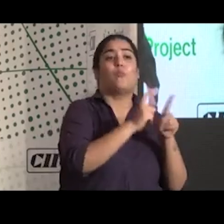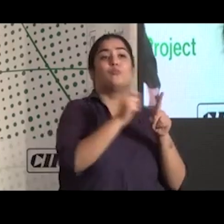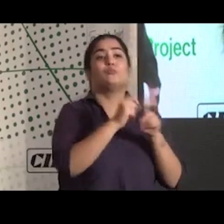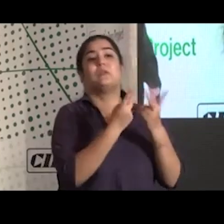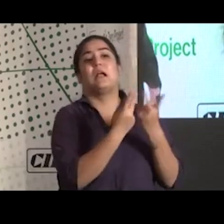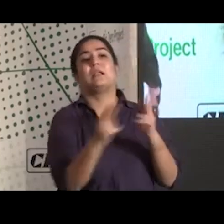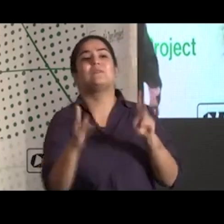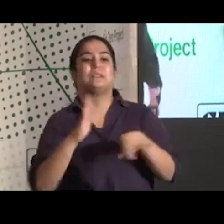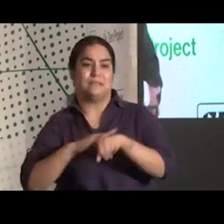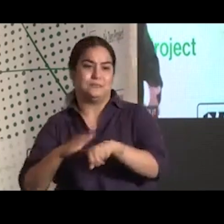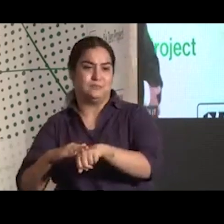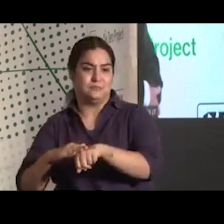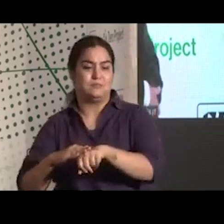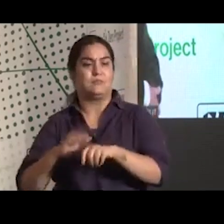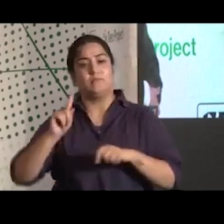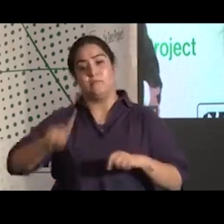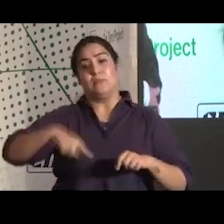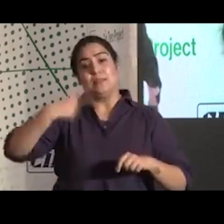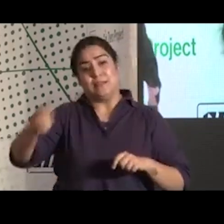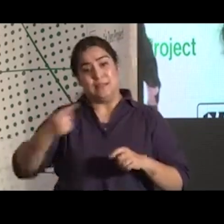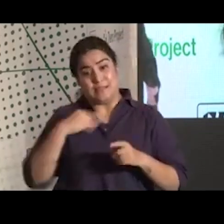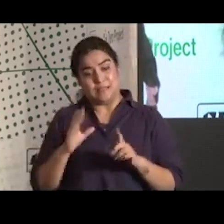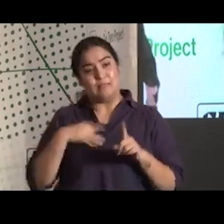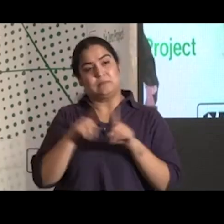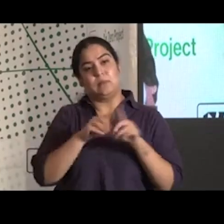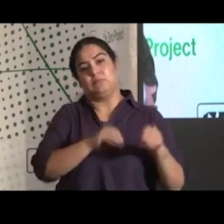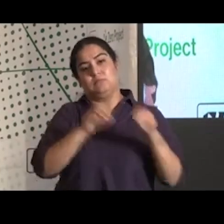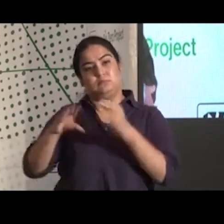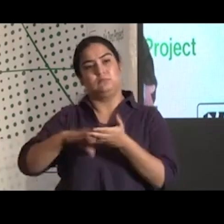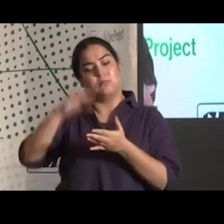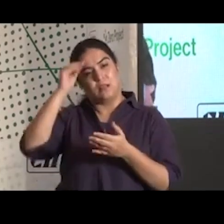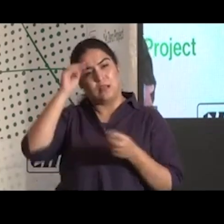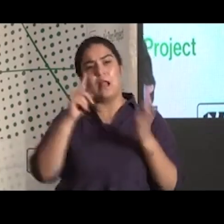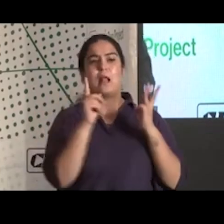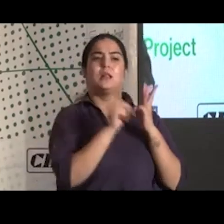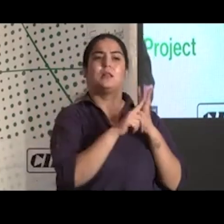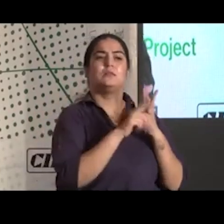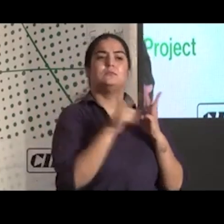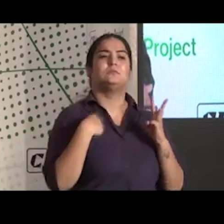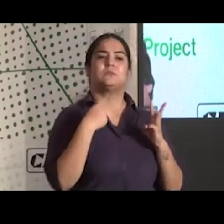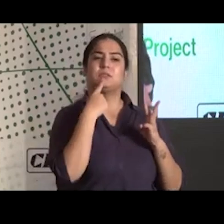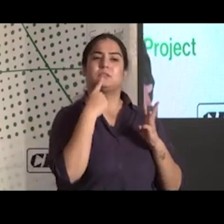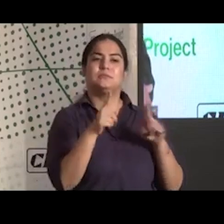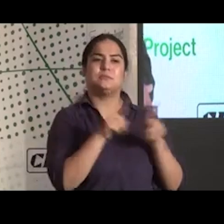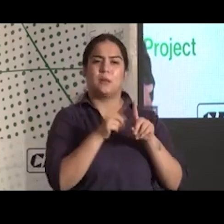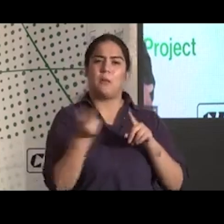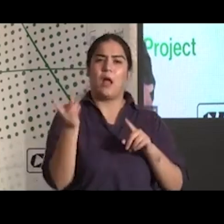That is been my next take away thing is somebody told repetition. Don't dilute the the prayer.